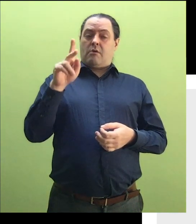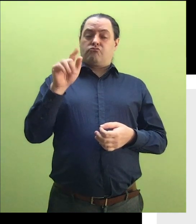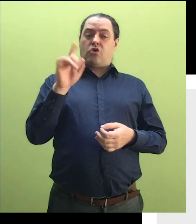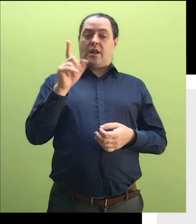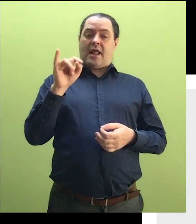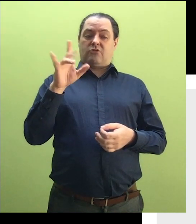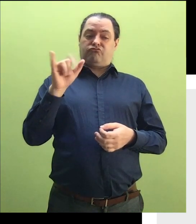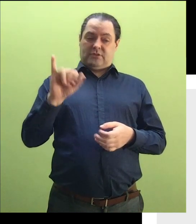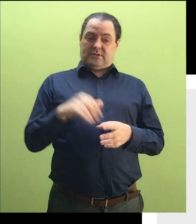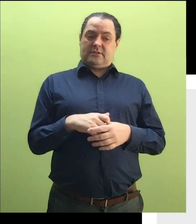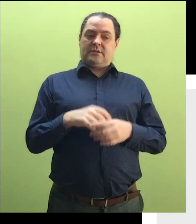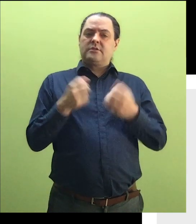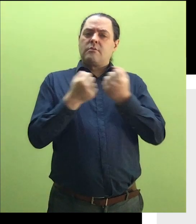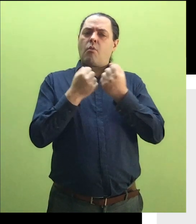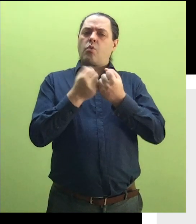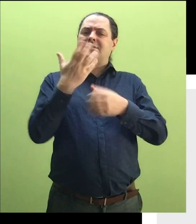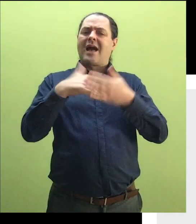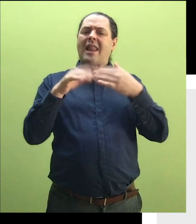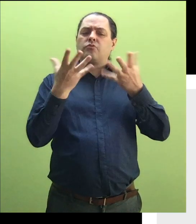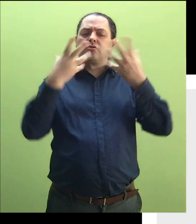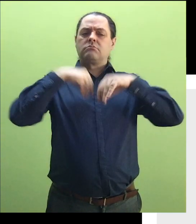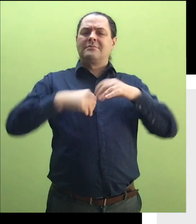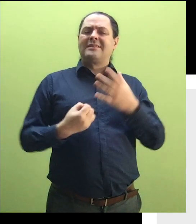parents through linguistically informed pre-school stories."